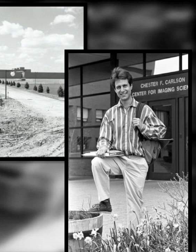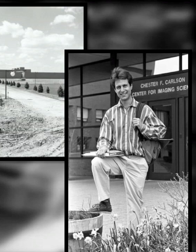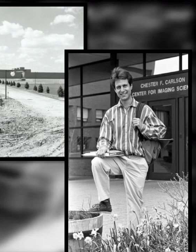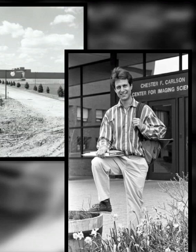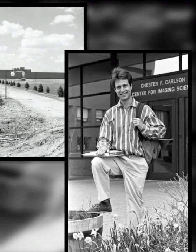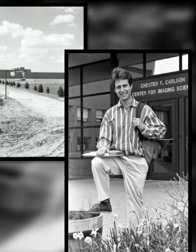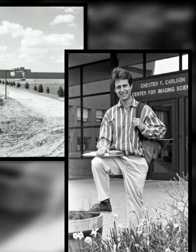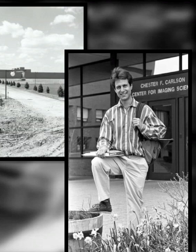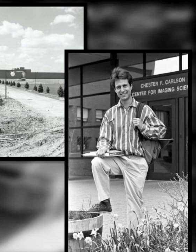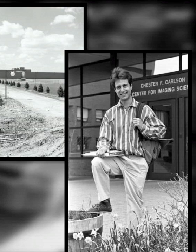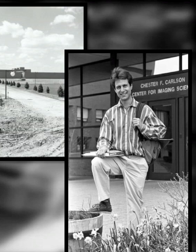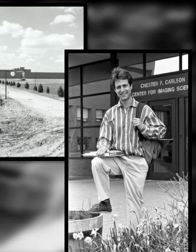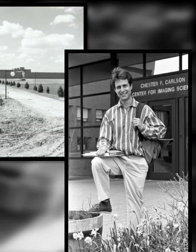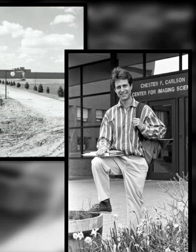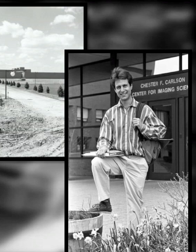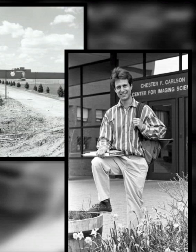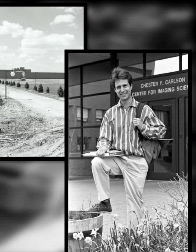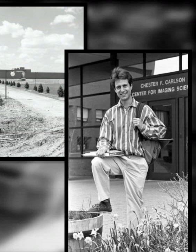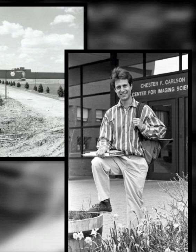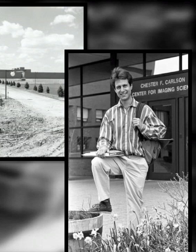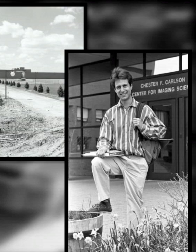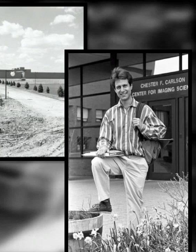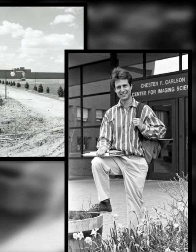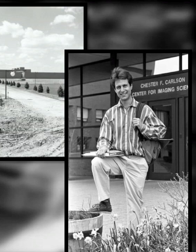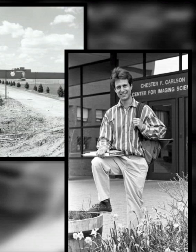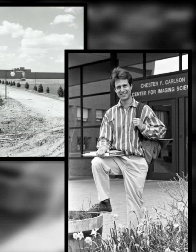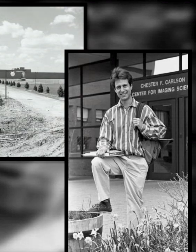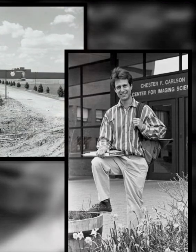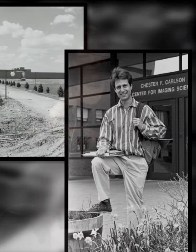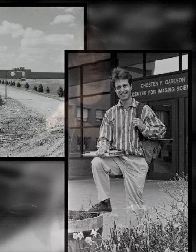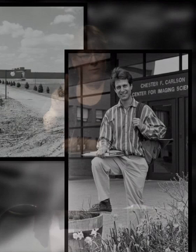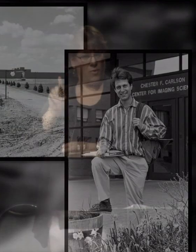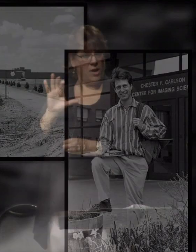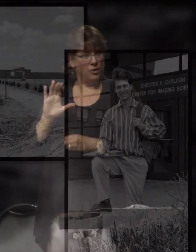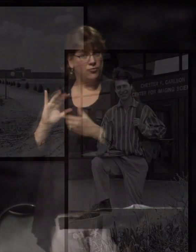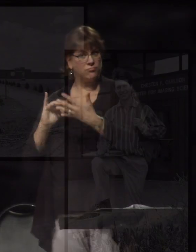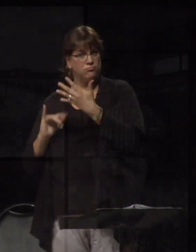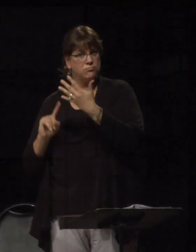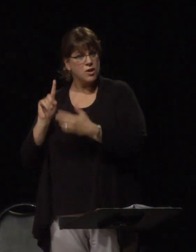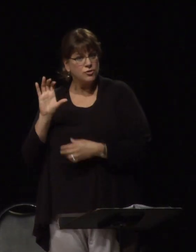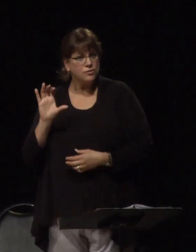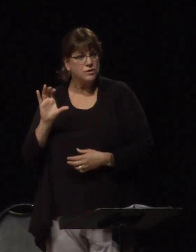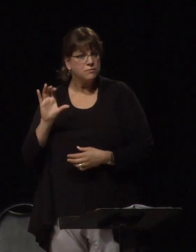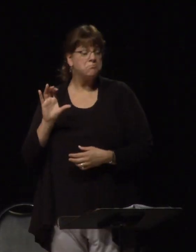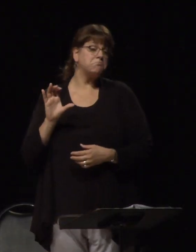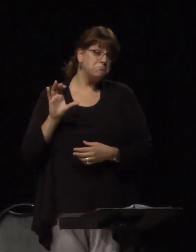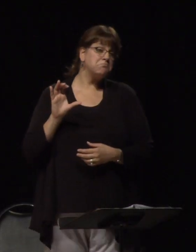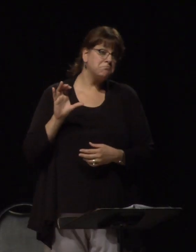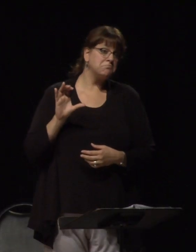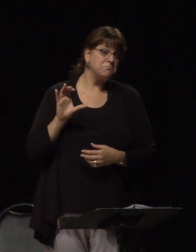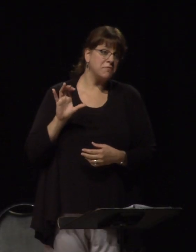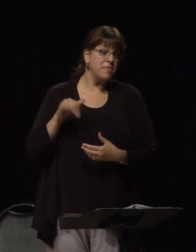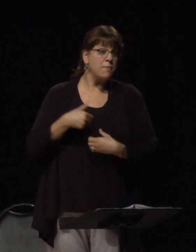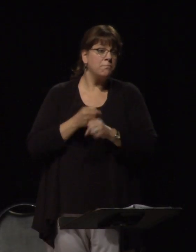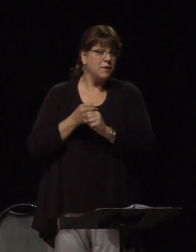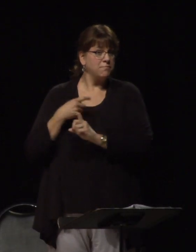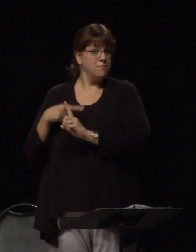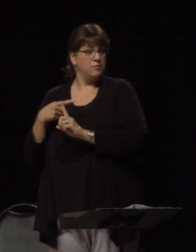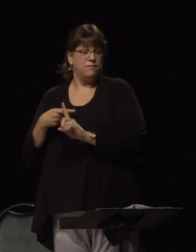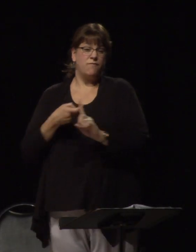U.S., AND WE COULD BE RANKED IN THE TOP 100??? I GUESS THAT REALLY WOULD BE LEMONADE.